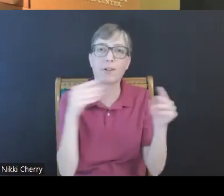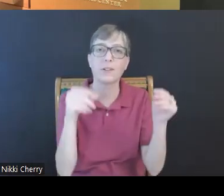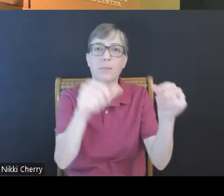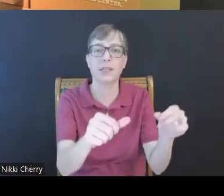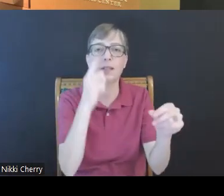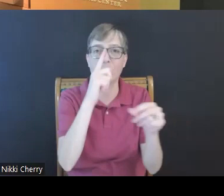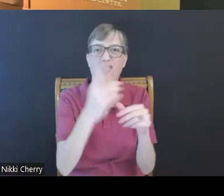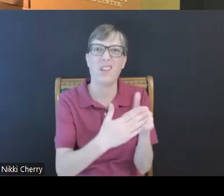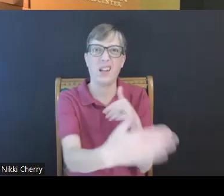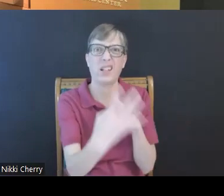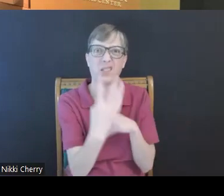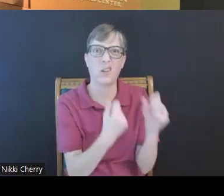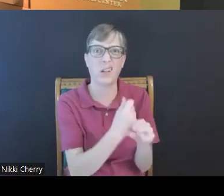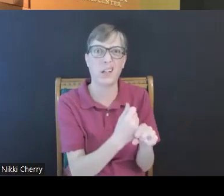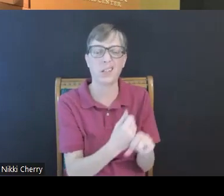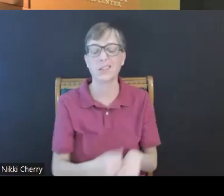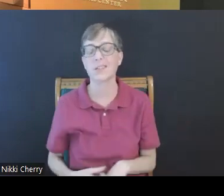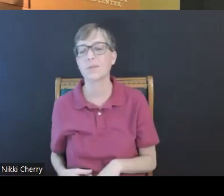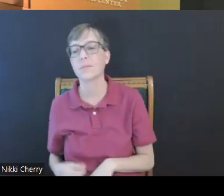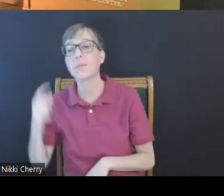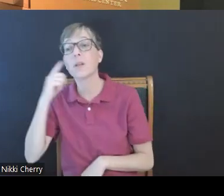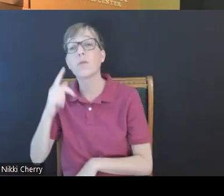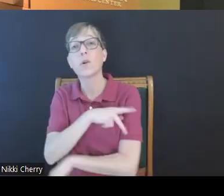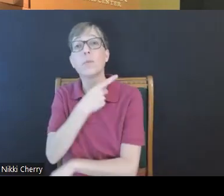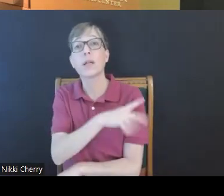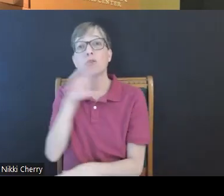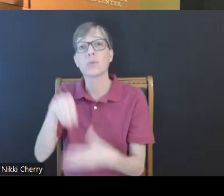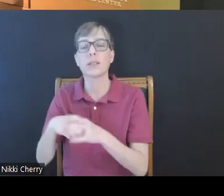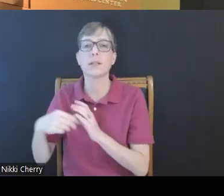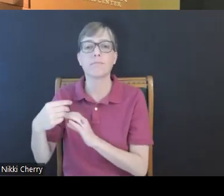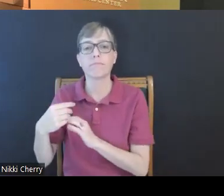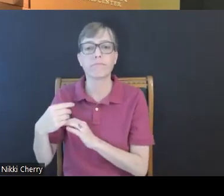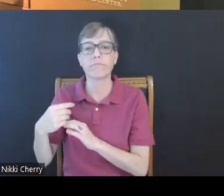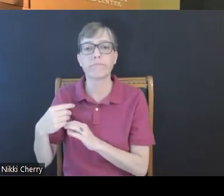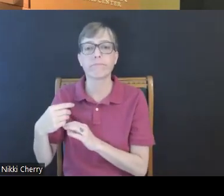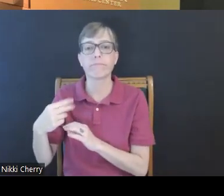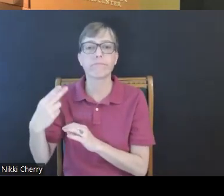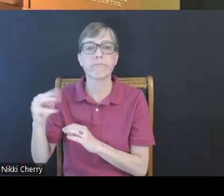an HMO like Kaiser or the VA those organizations loved it the people who were in very traditional